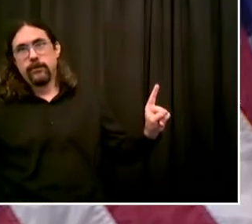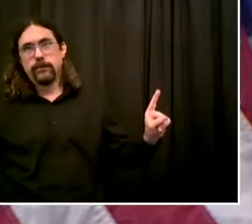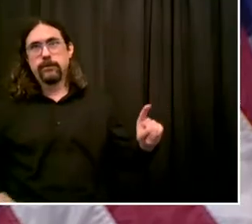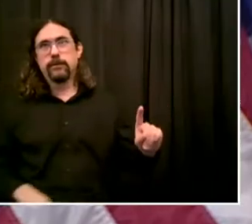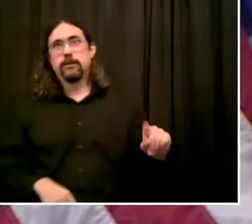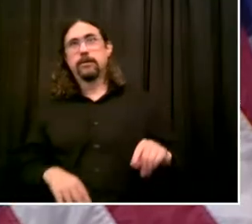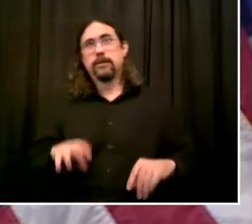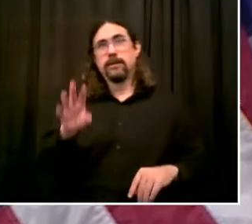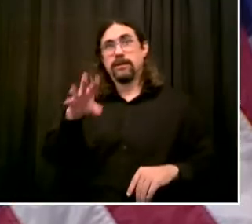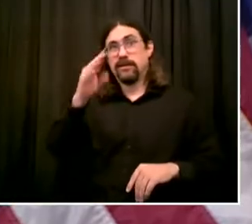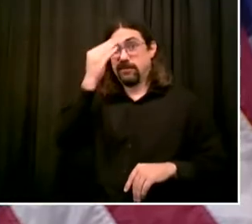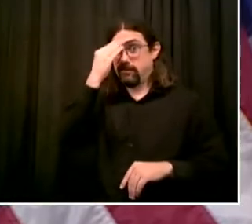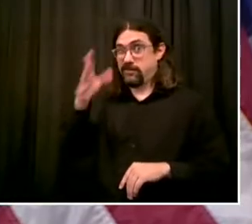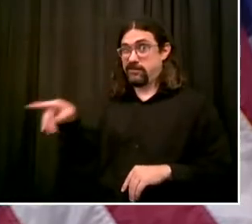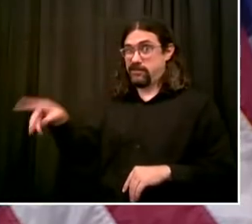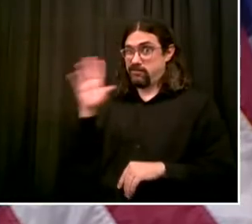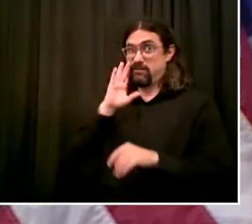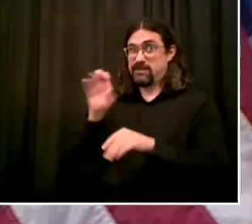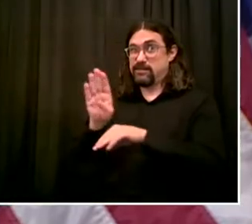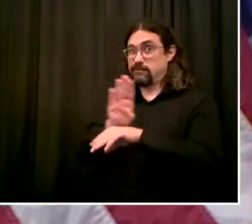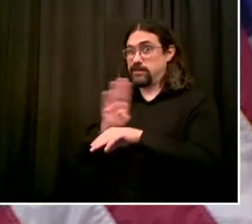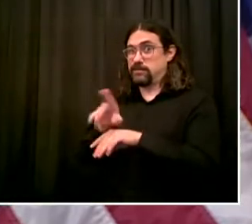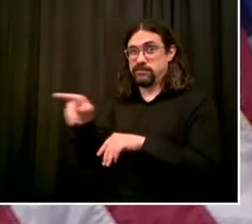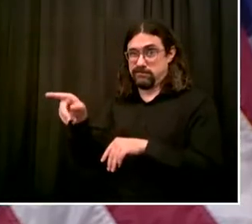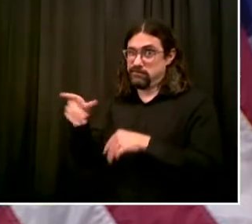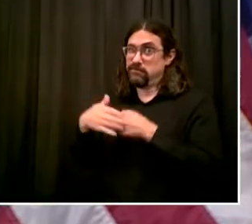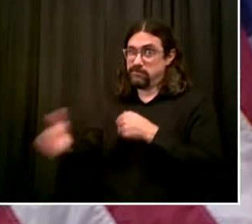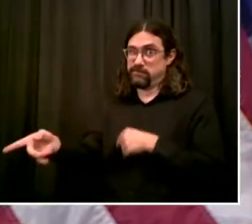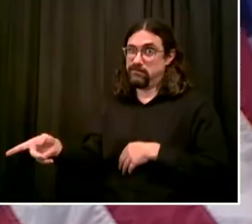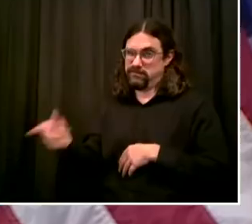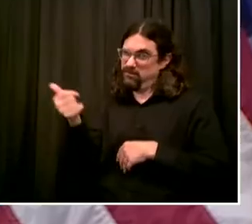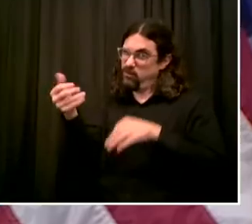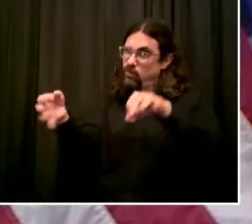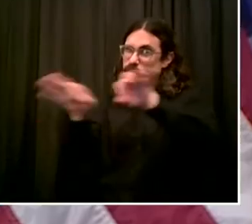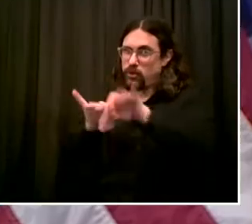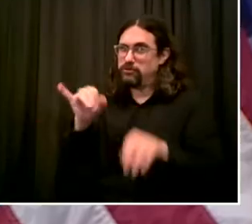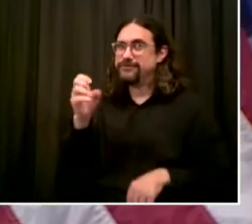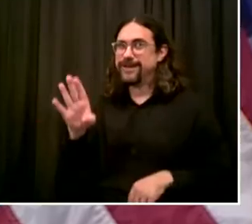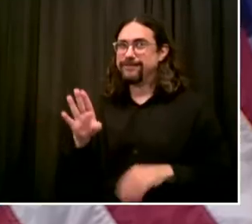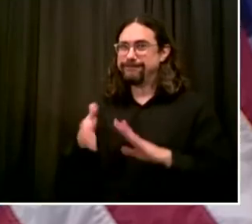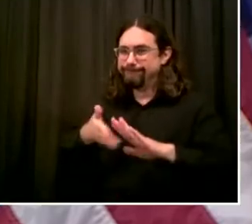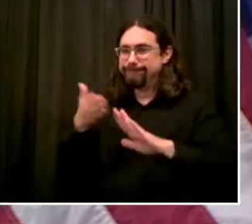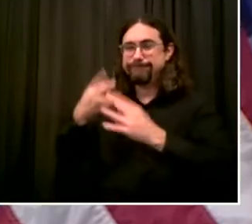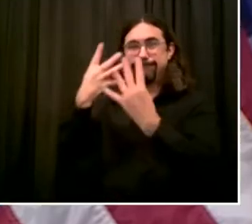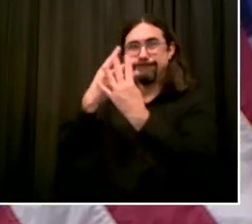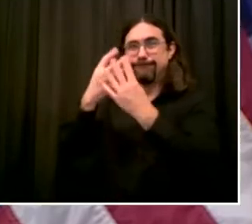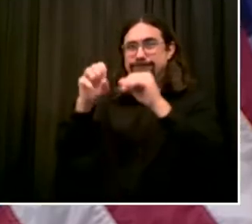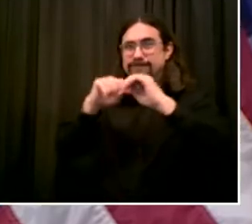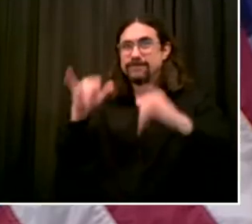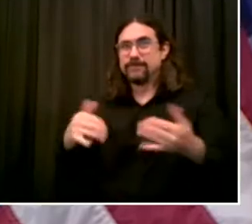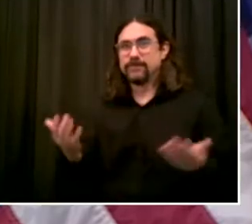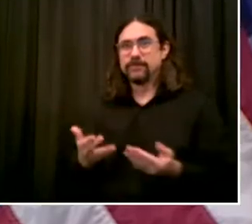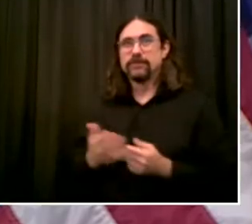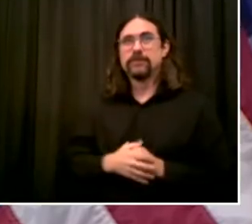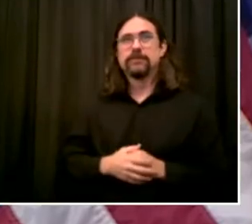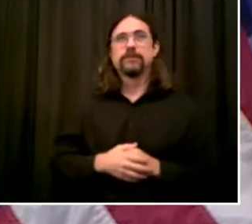YOU ARE DOING AND WILL DO. THANK YOU. YOU WILL HAE VPLNTEY TO DO. YOU WILL NEVER LACK FOR